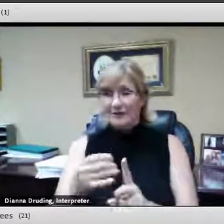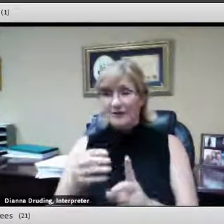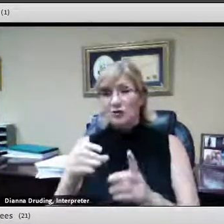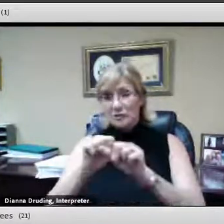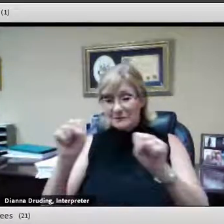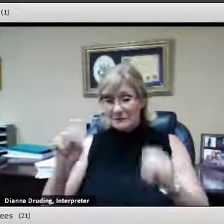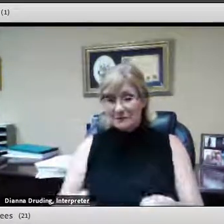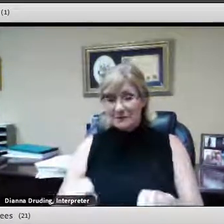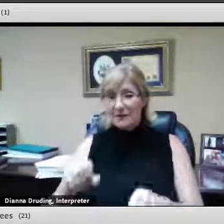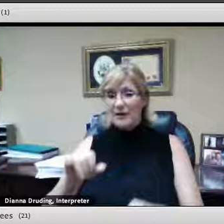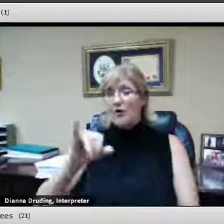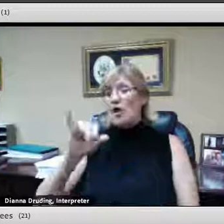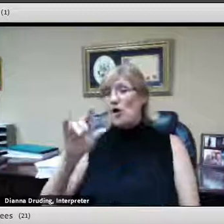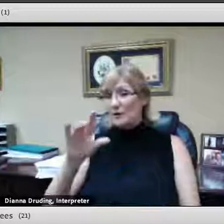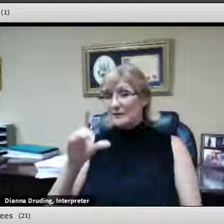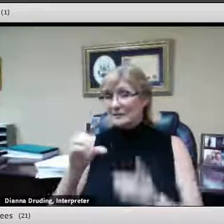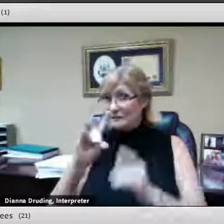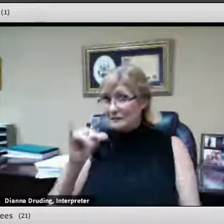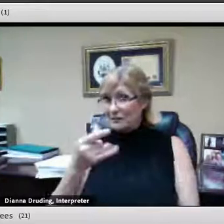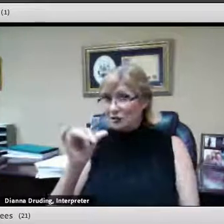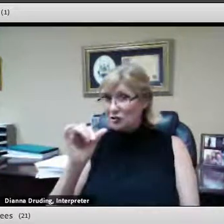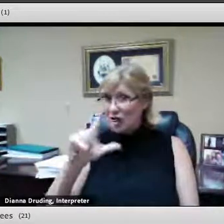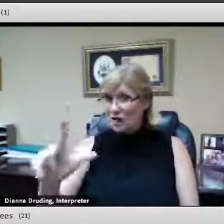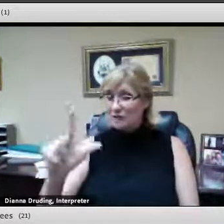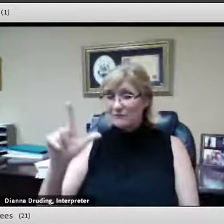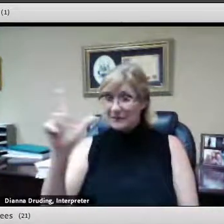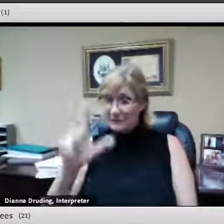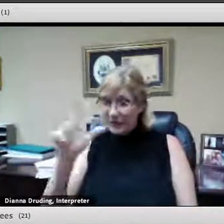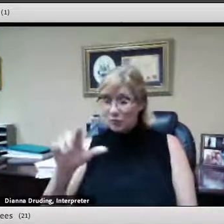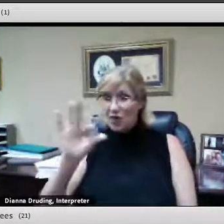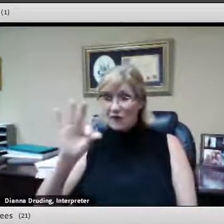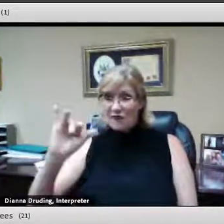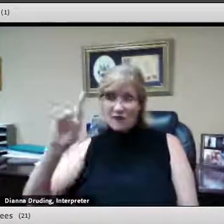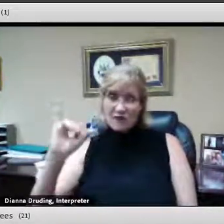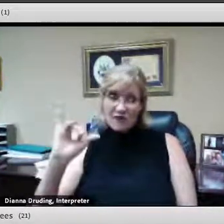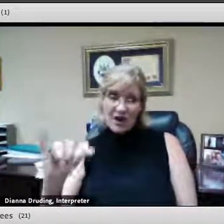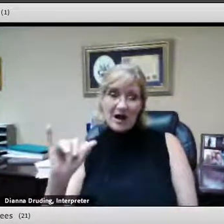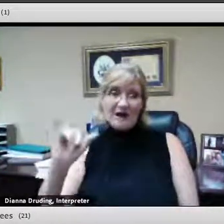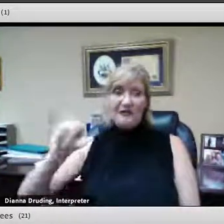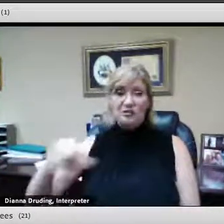for copyright and digital libraries and on Friday, July 21st, for "H is for Hidden Barriers: